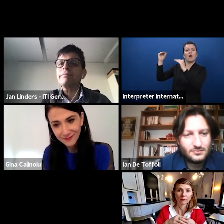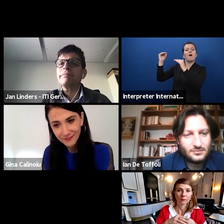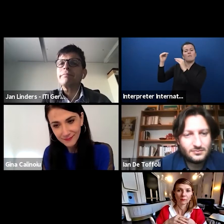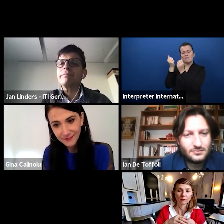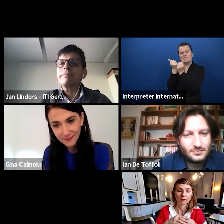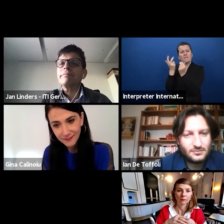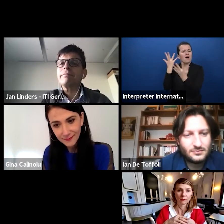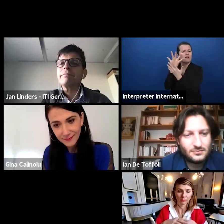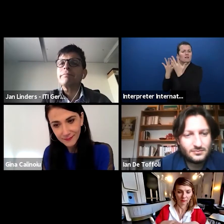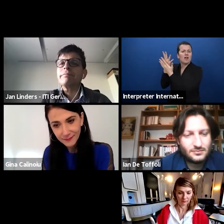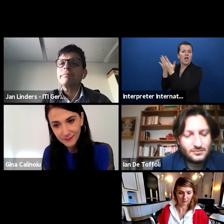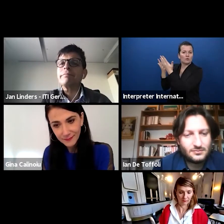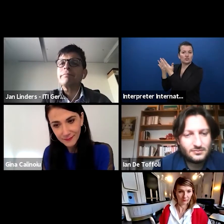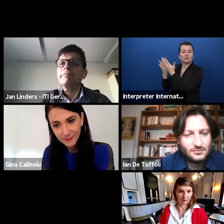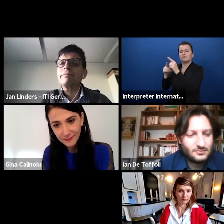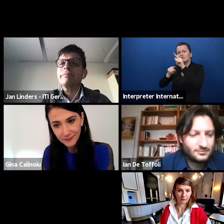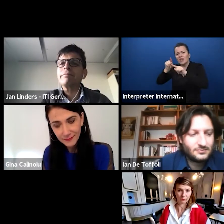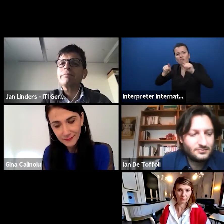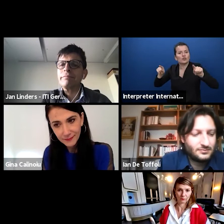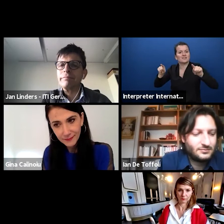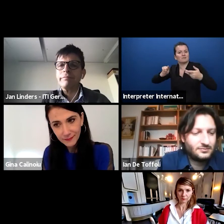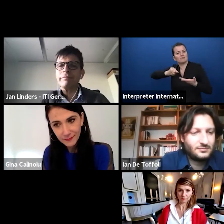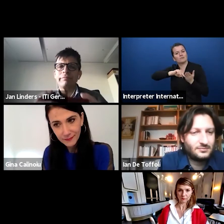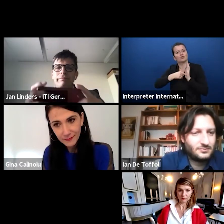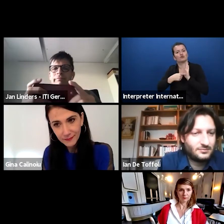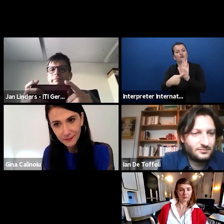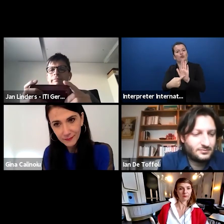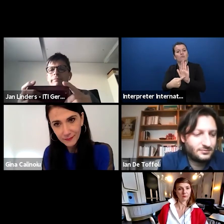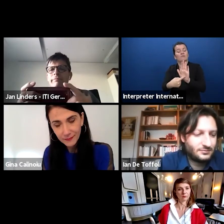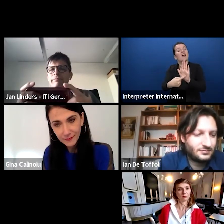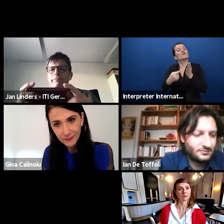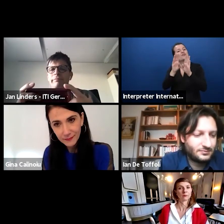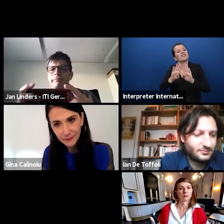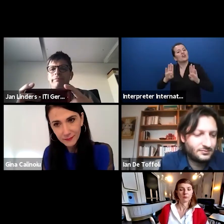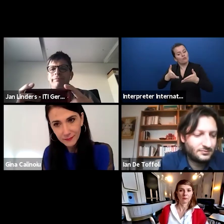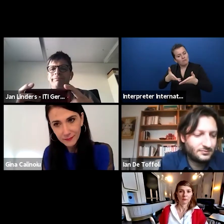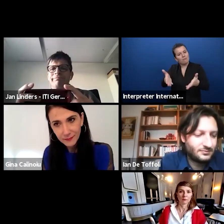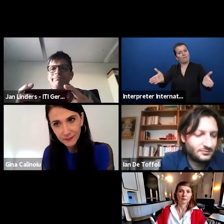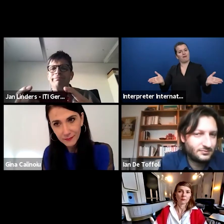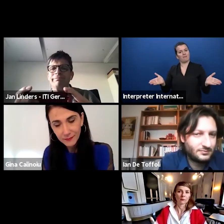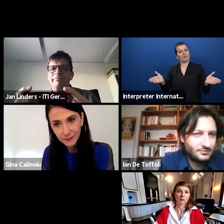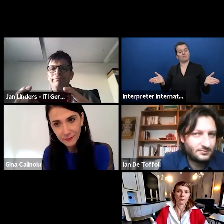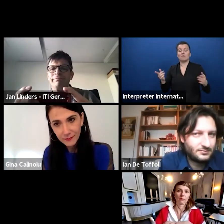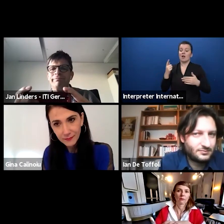and a social diversity as a public space that allows artists and performing arts professionals